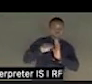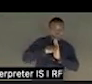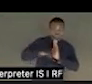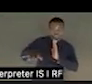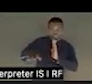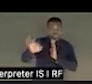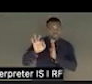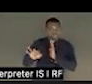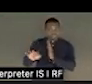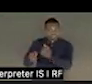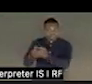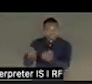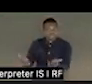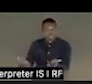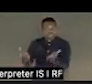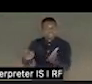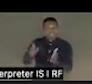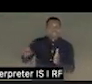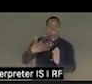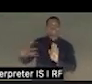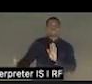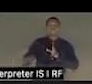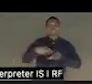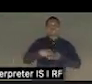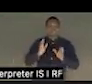audiences, we do in depth interviews, of course.